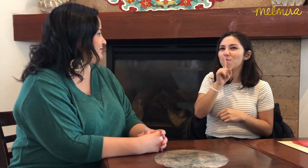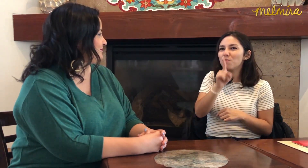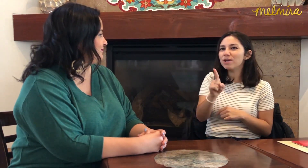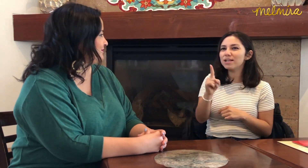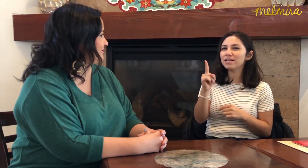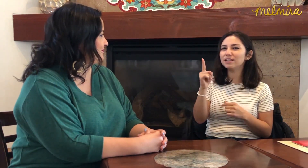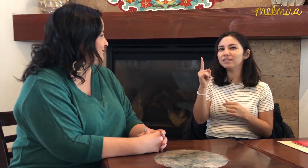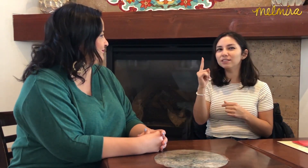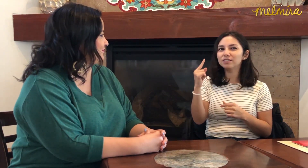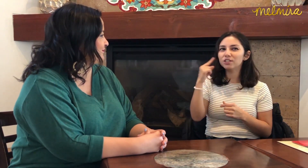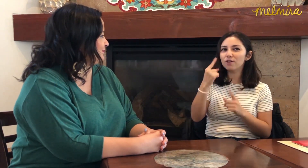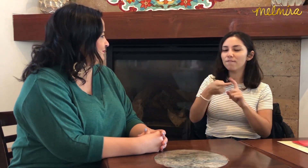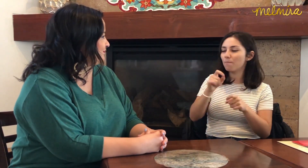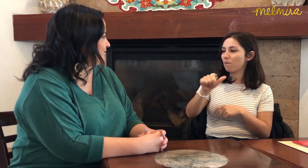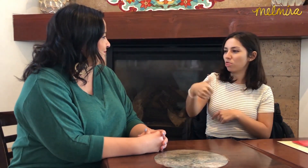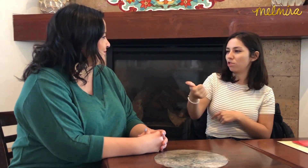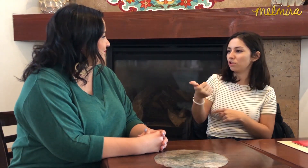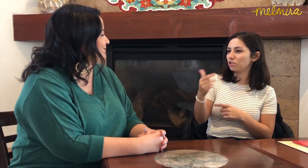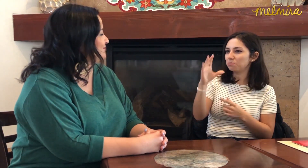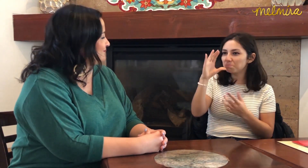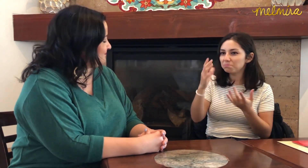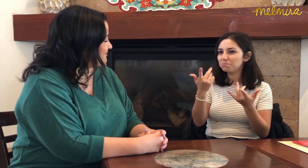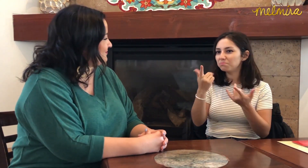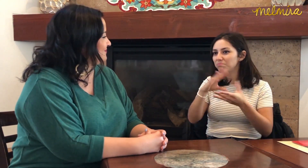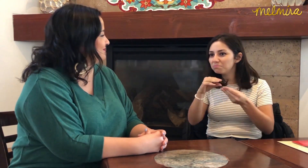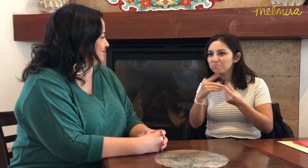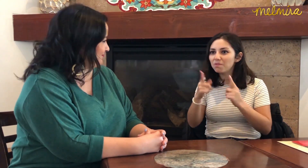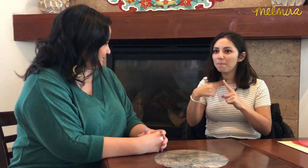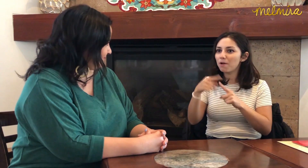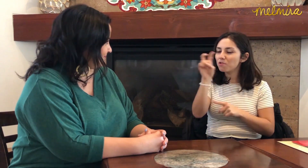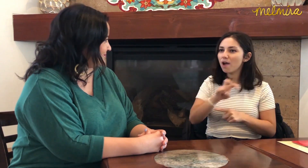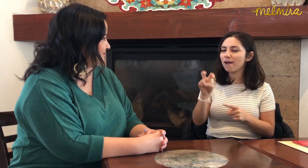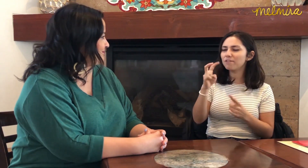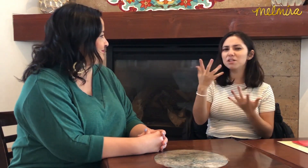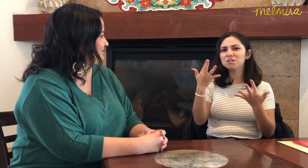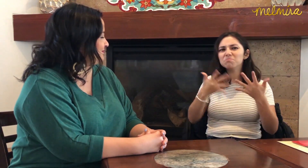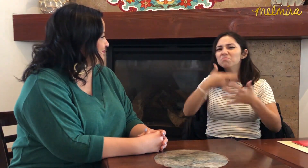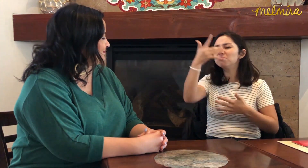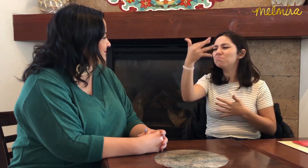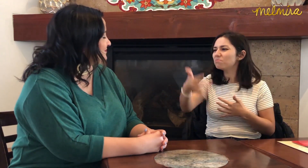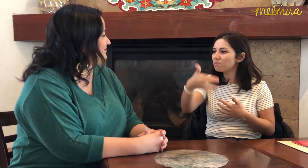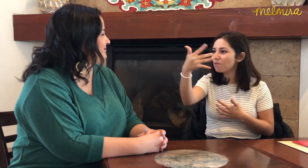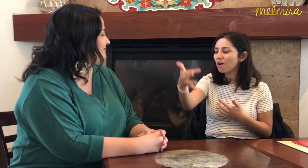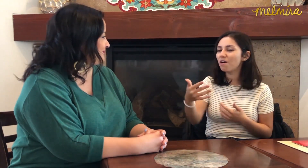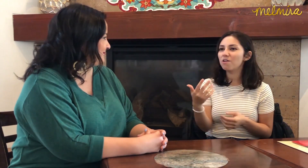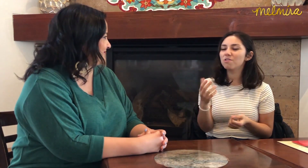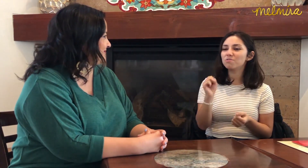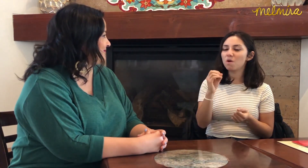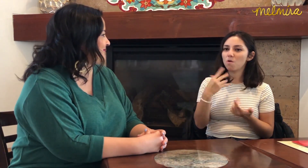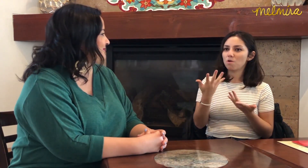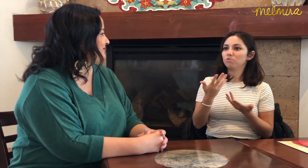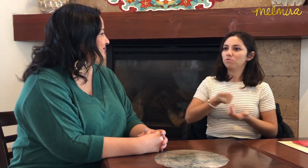I haven't really heard from others talking about traveling, only once in a while.